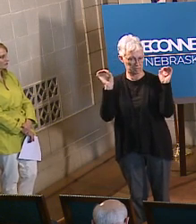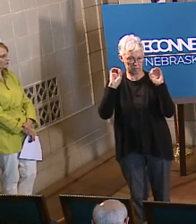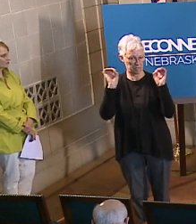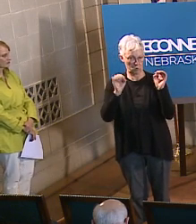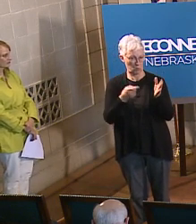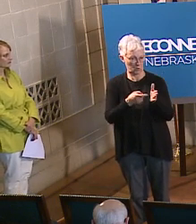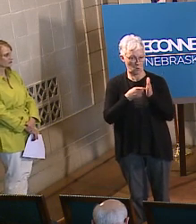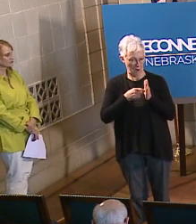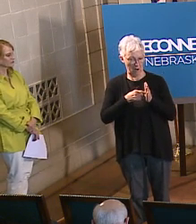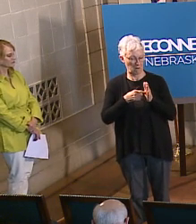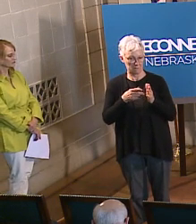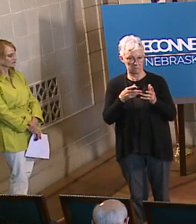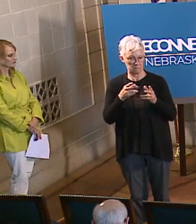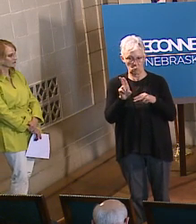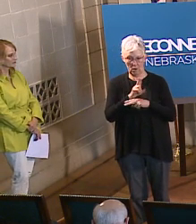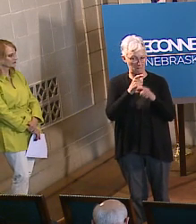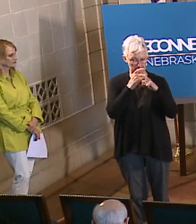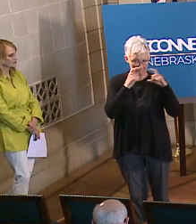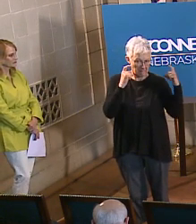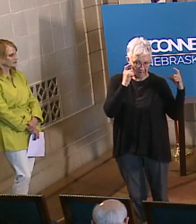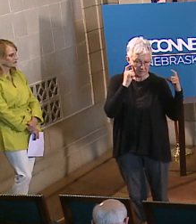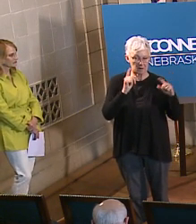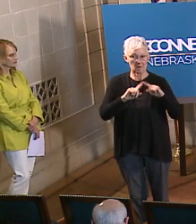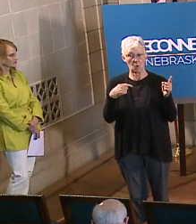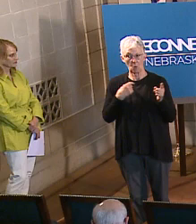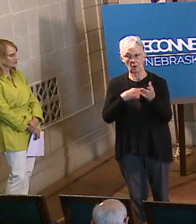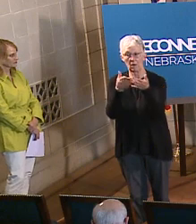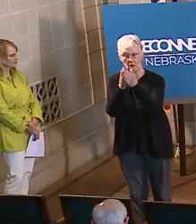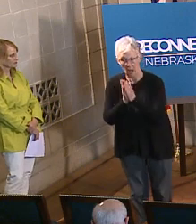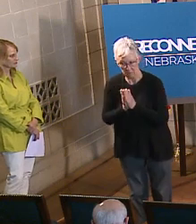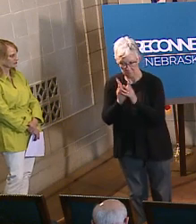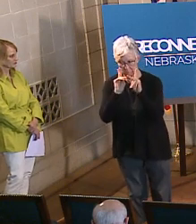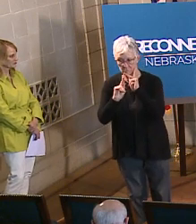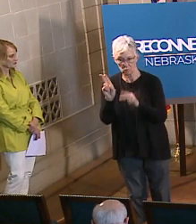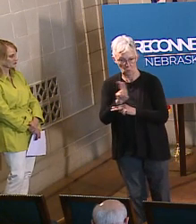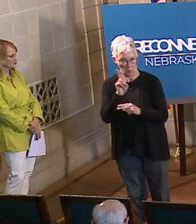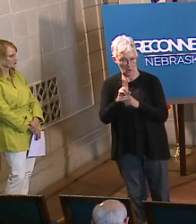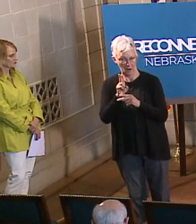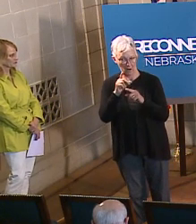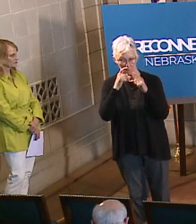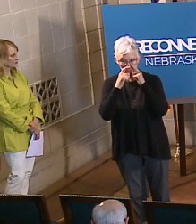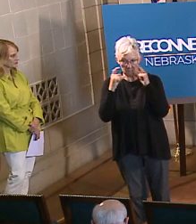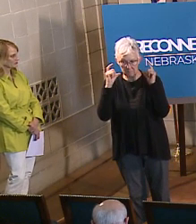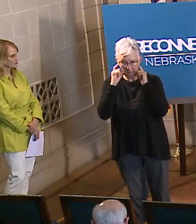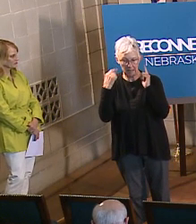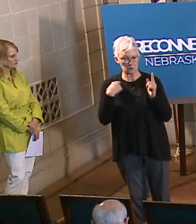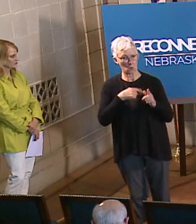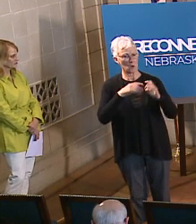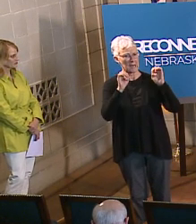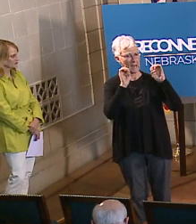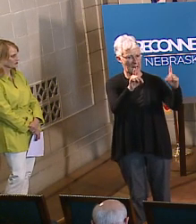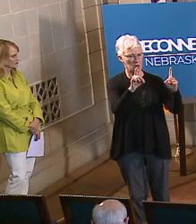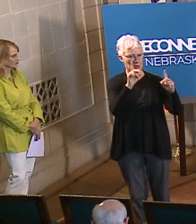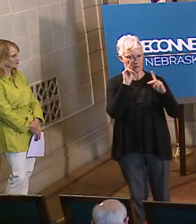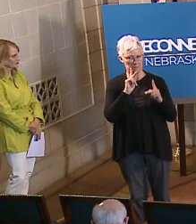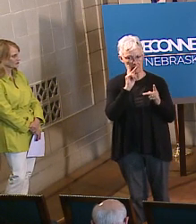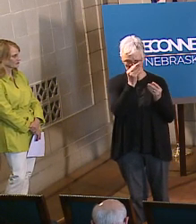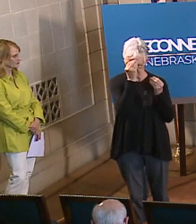CONNECTED, NEBRASKANS DID THAT. ASKED THEM TO USE MASKS, WE DID NOT HAVE THE STATEWIDE MASK